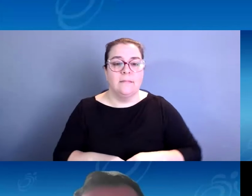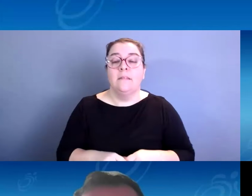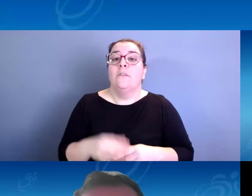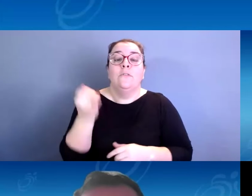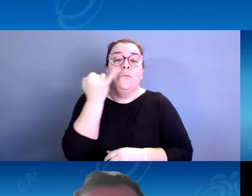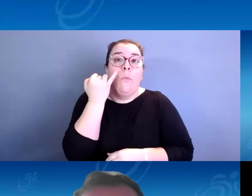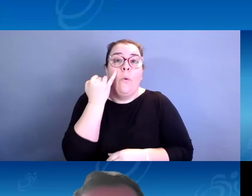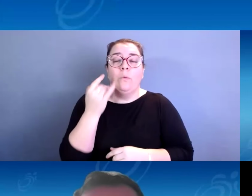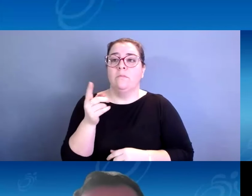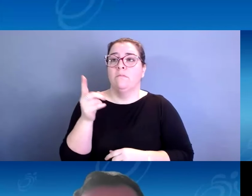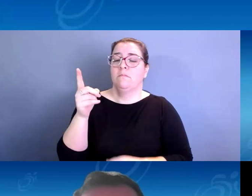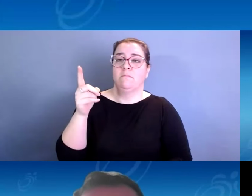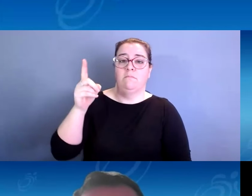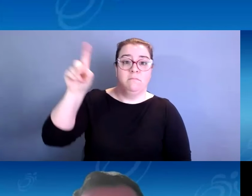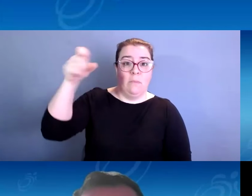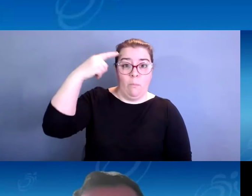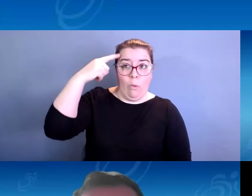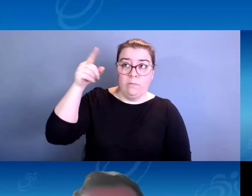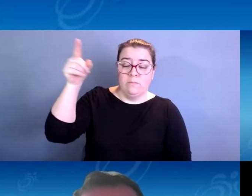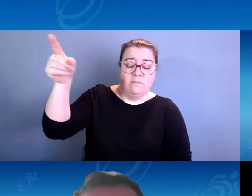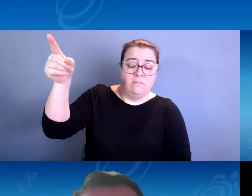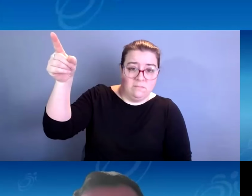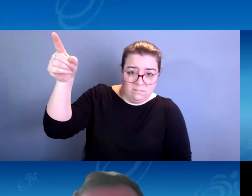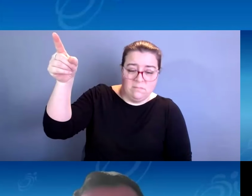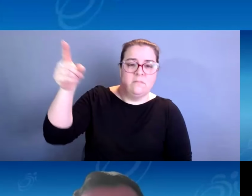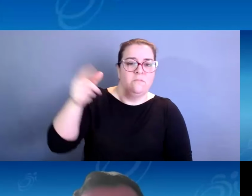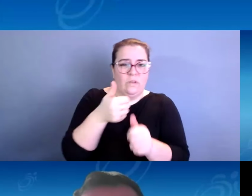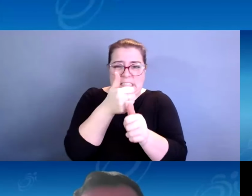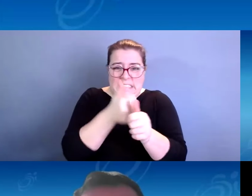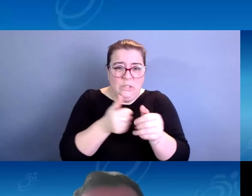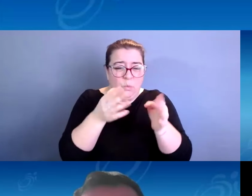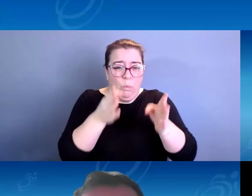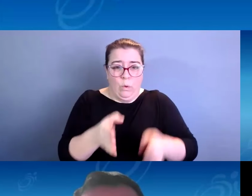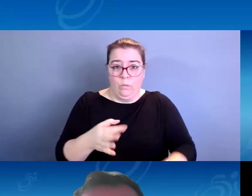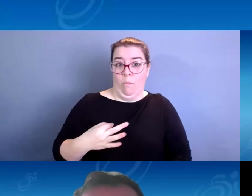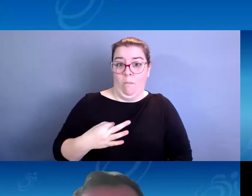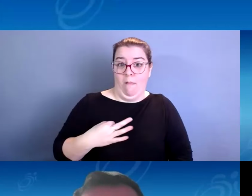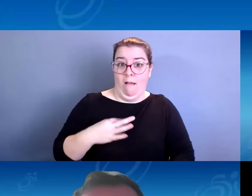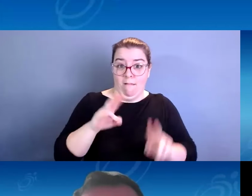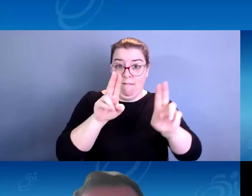to, to every applicant who comes to an interview, we're doing the following things